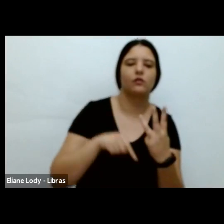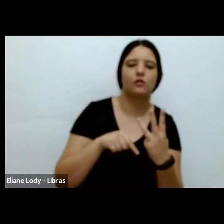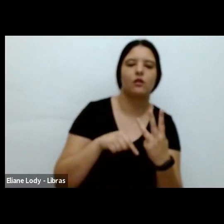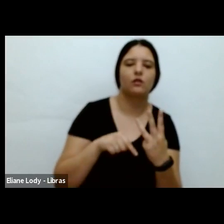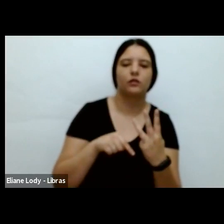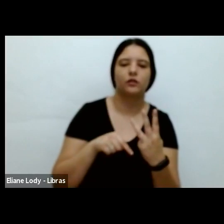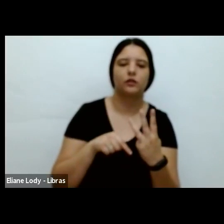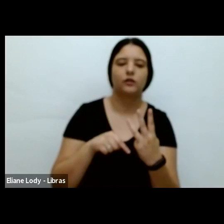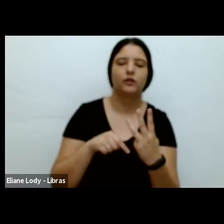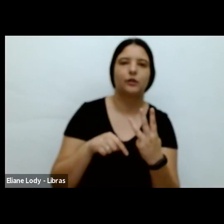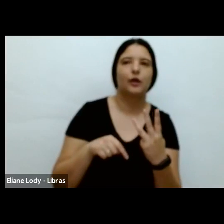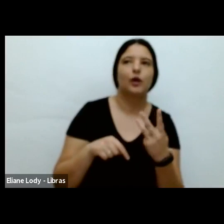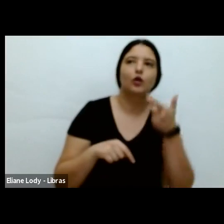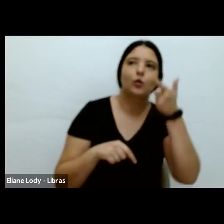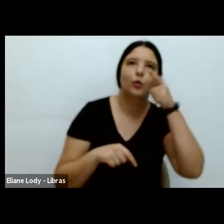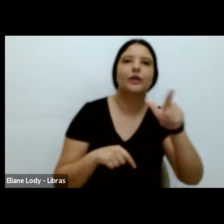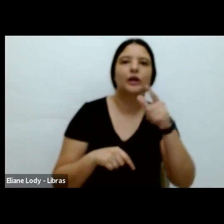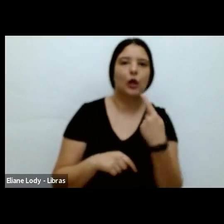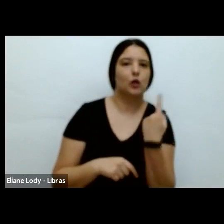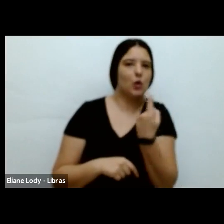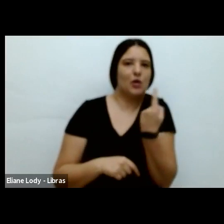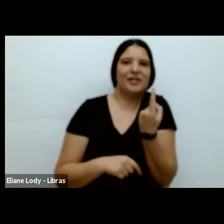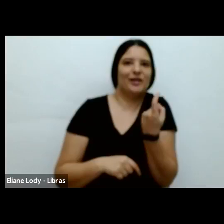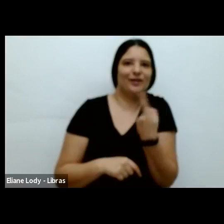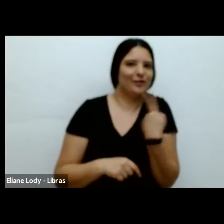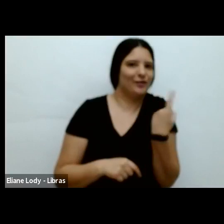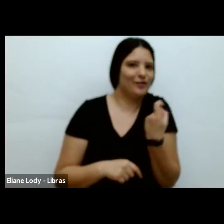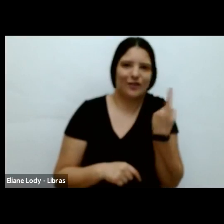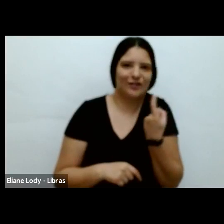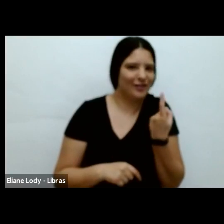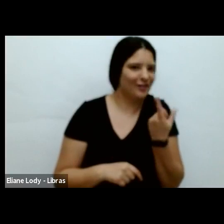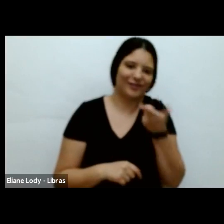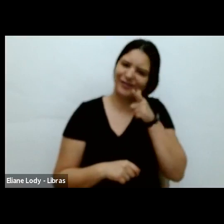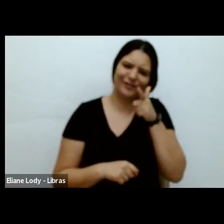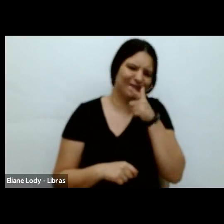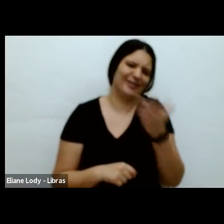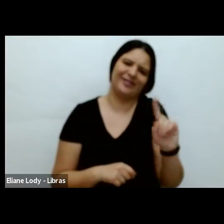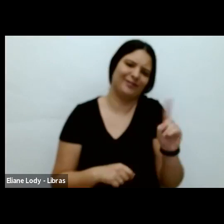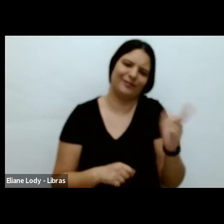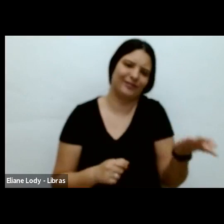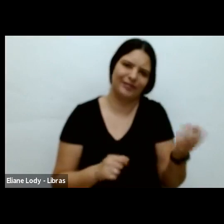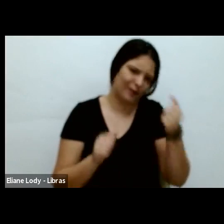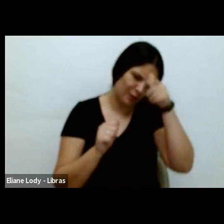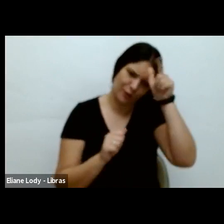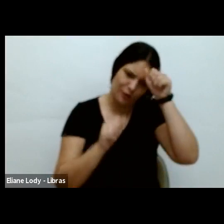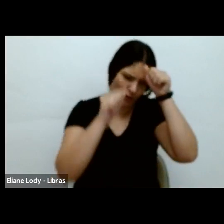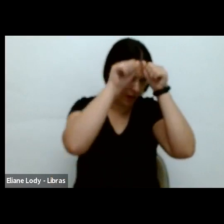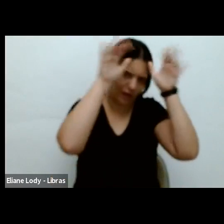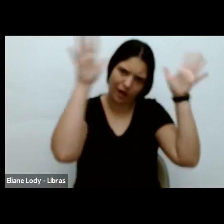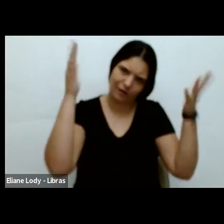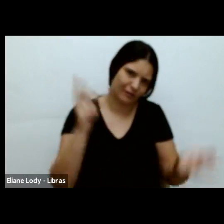organization would go on in No way possible. to achieve to achieve this. this achieve this, this curtain wall. ll of the product